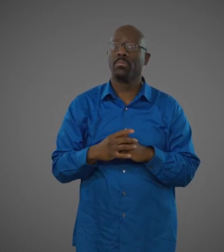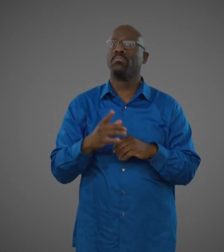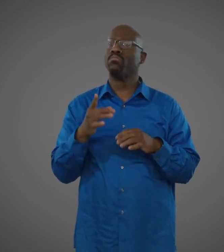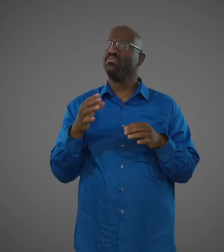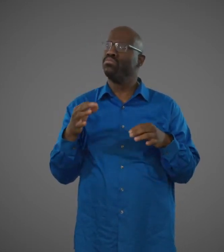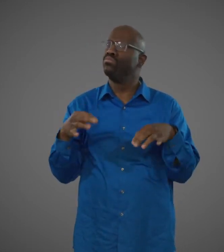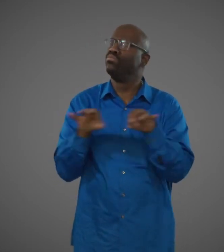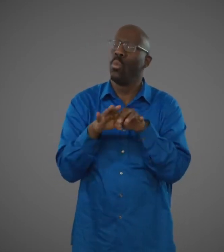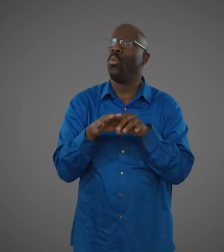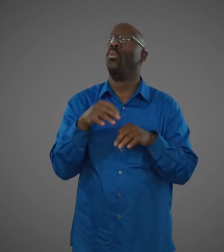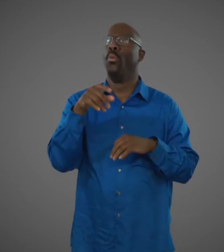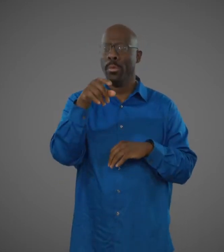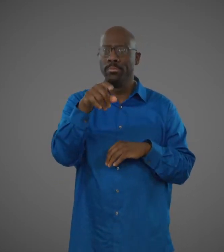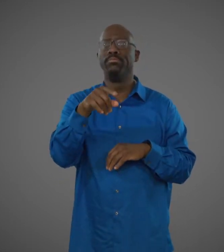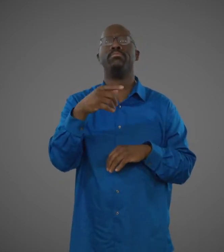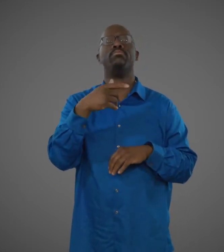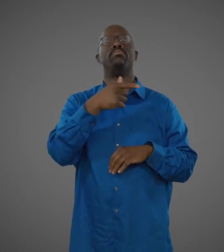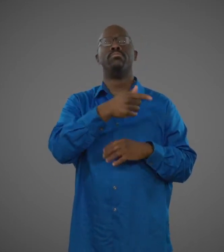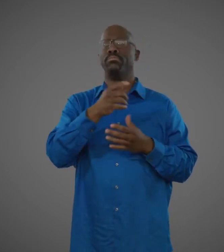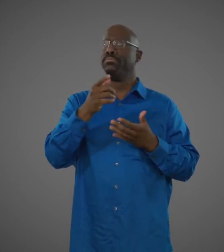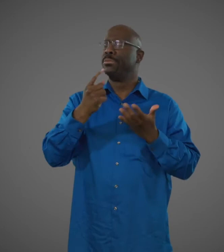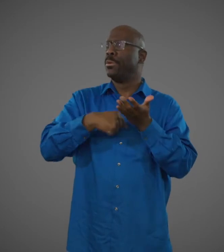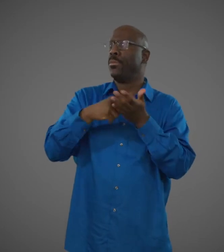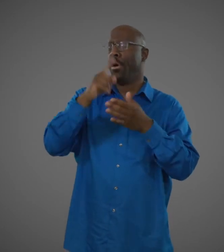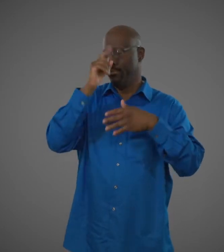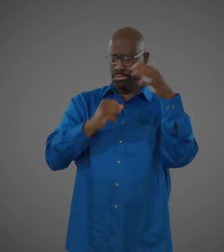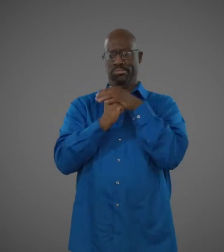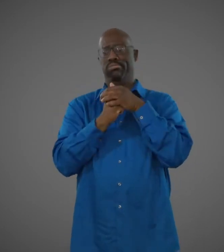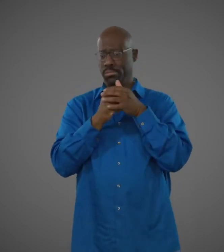Sometimes an acute injury will go away very soon,